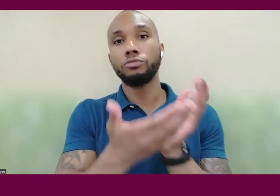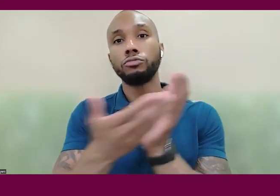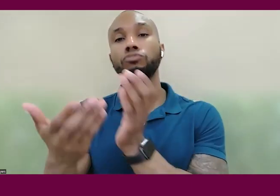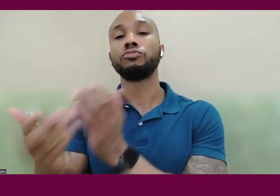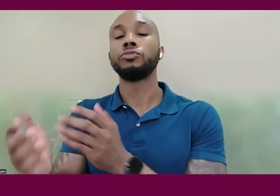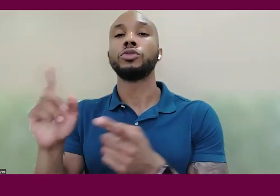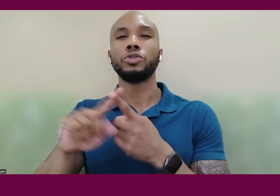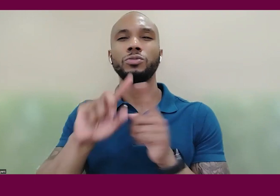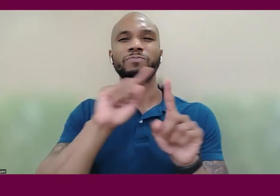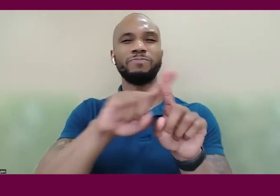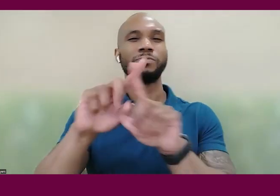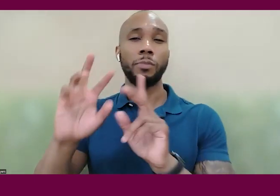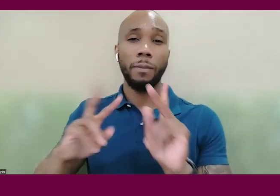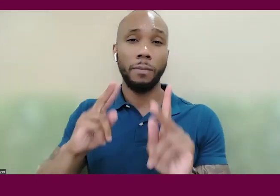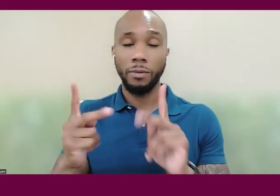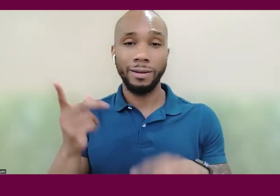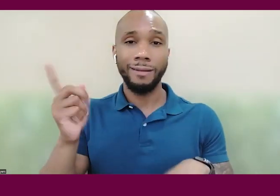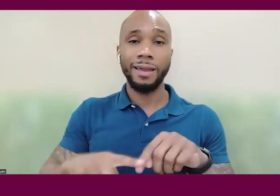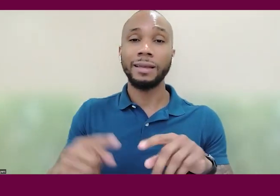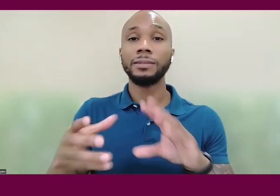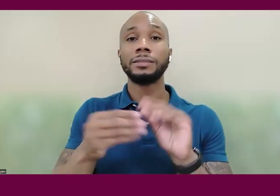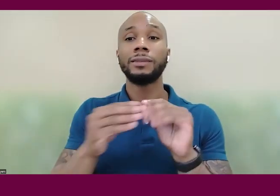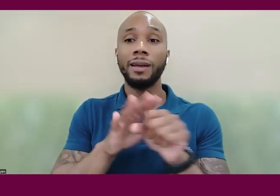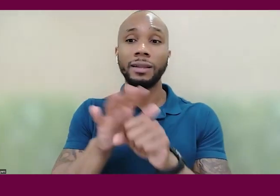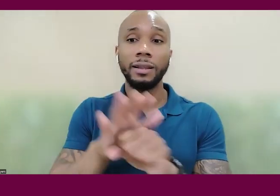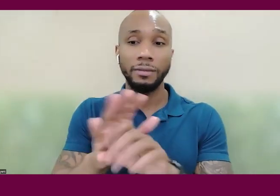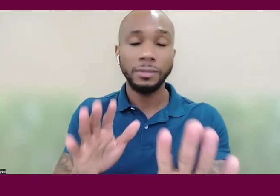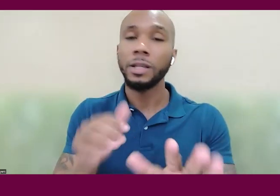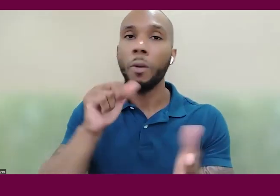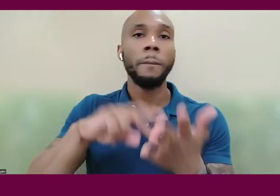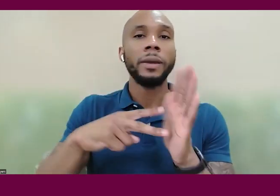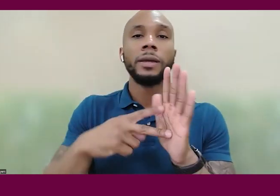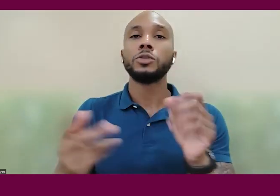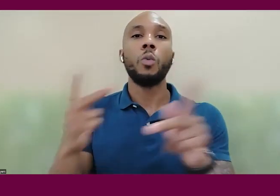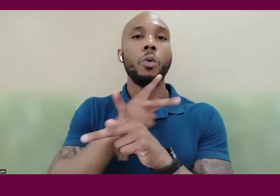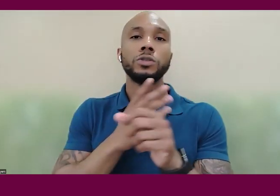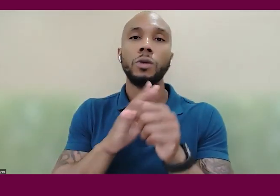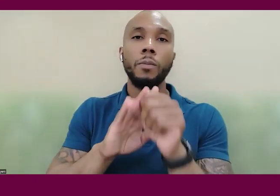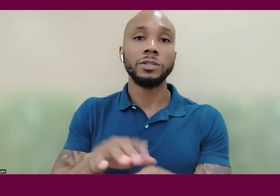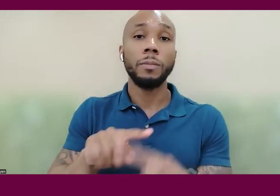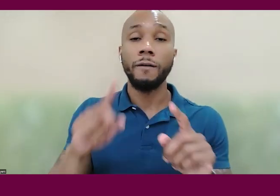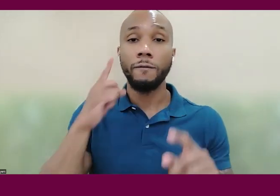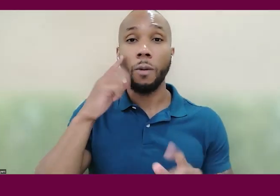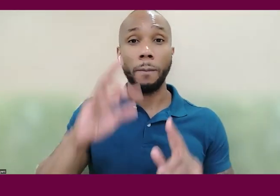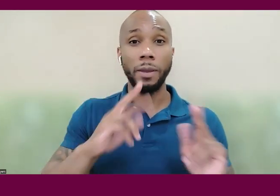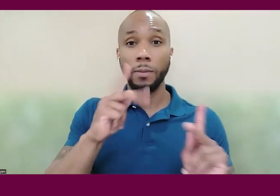I cannot say enough, and I'm not saying it's the worst oppression, but for people who the